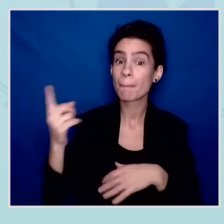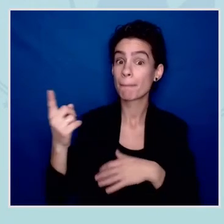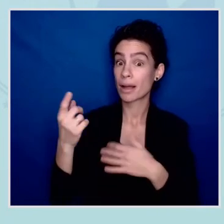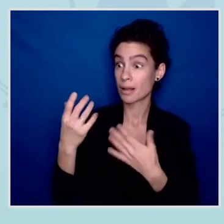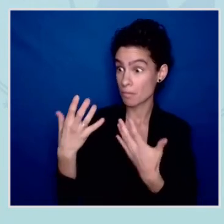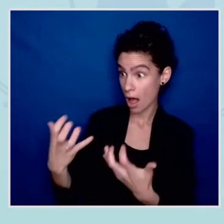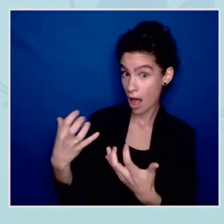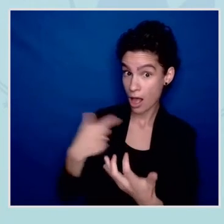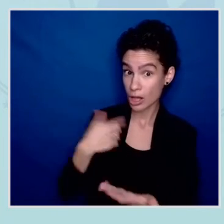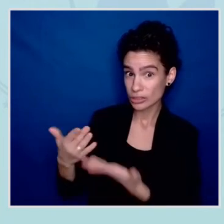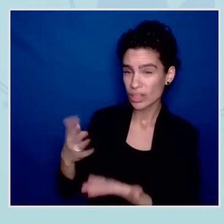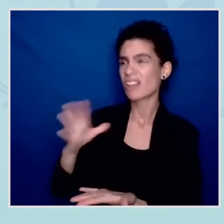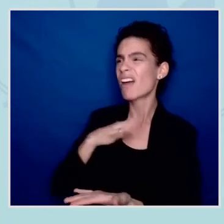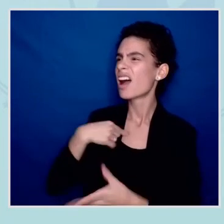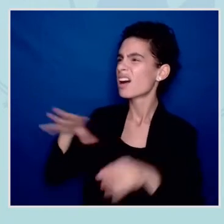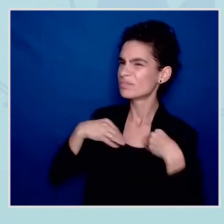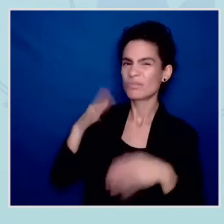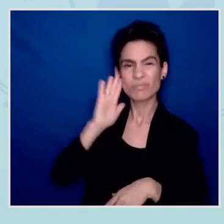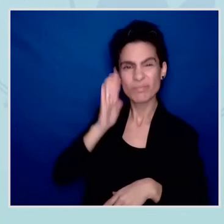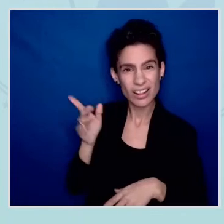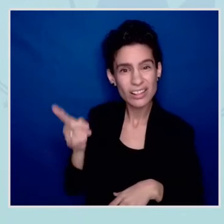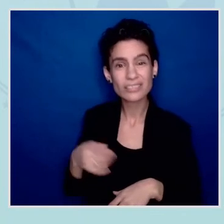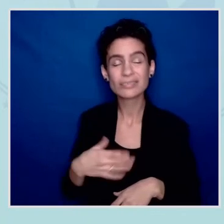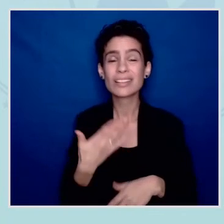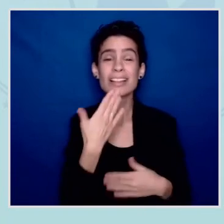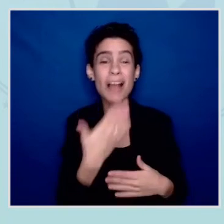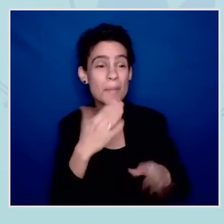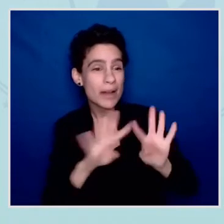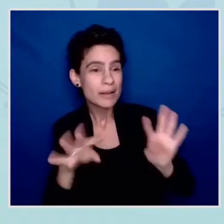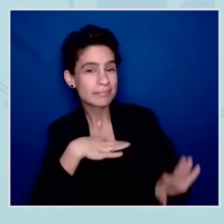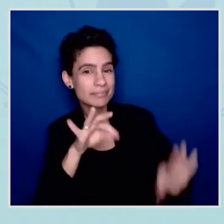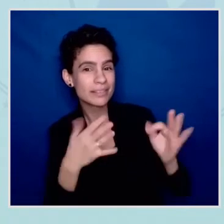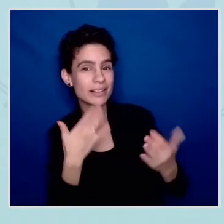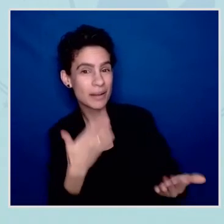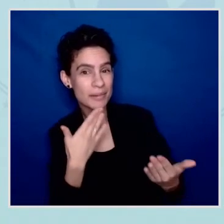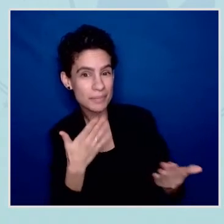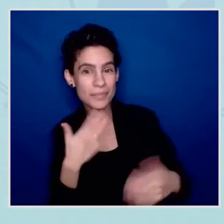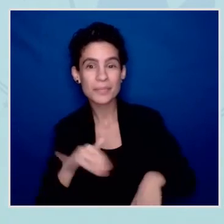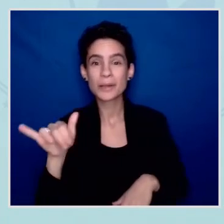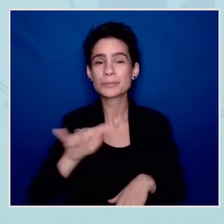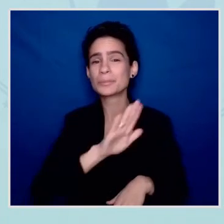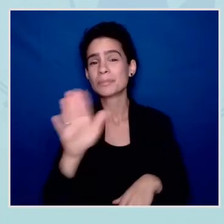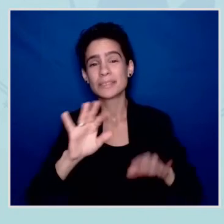KNOWS ABOUT RESILIENCE. I'M GRATEFUL TO HIM AND HIS WONDERFUL FAMILY. ONCE AGAIN, ANSWERING THE CALL